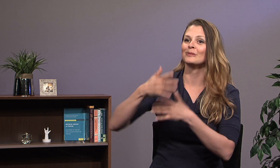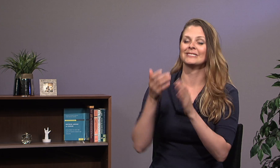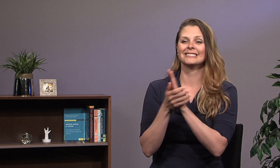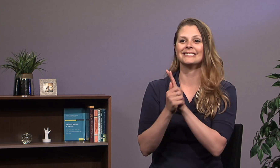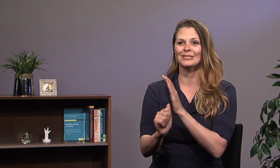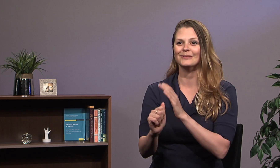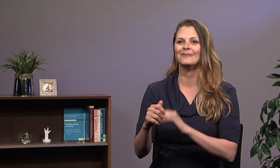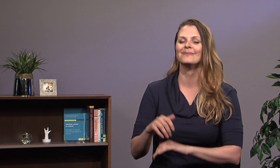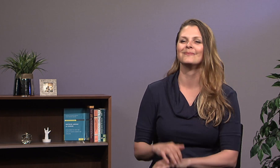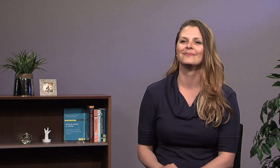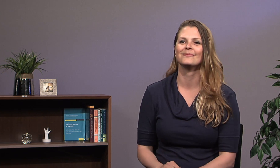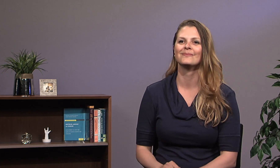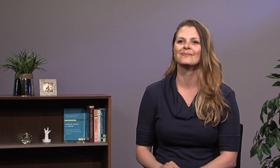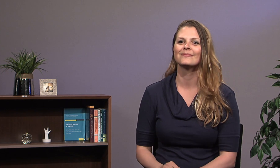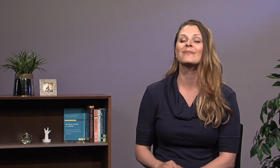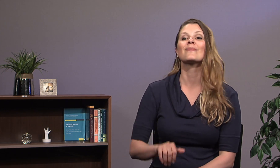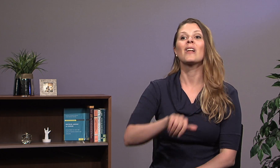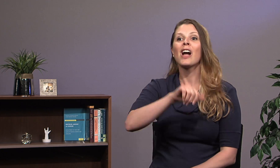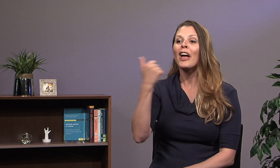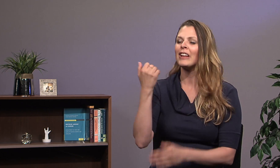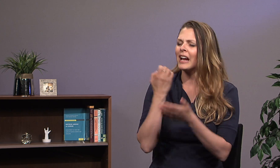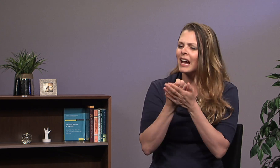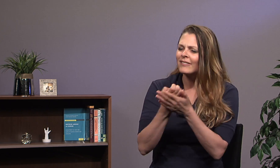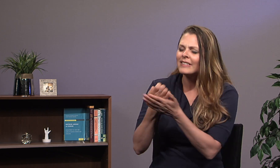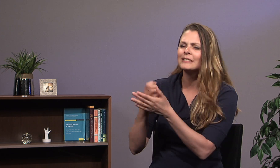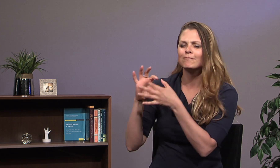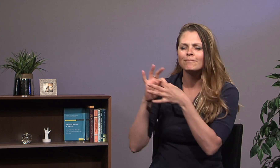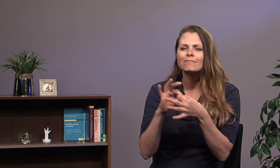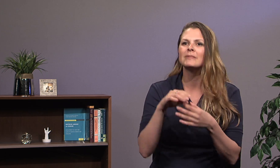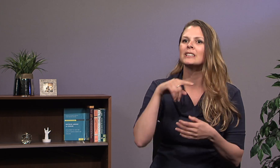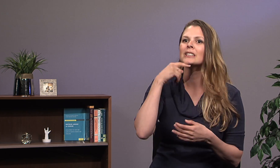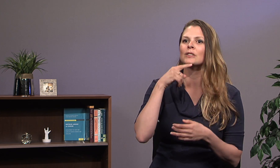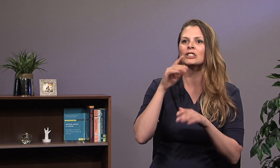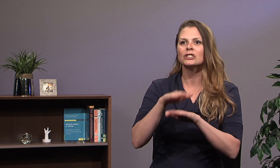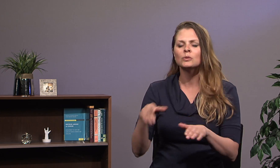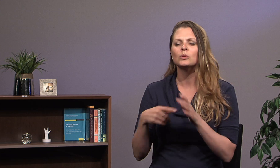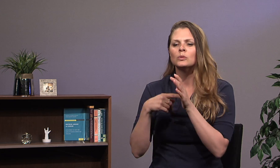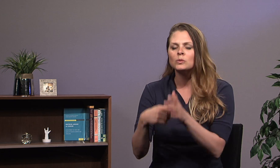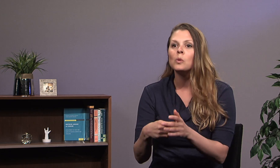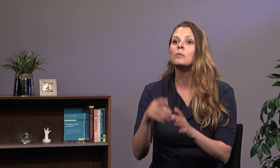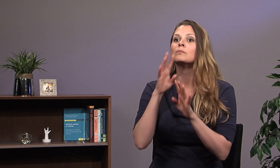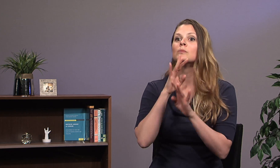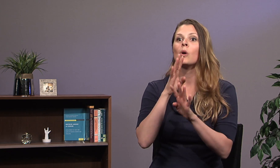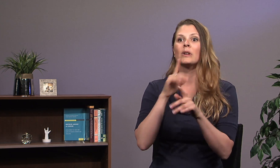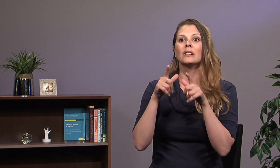and social skills. Other evidence for hearing children and spoken language